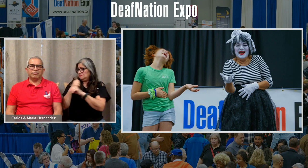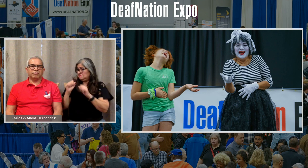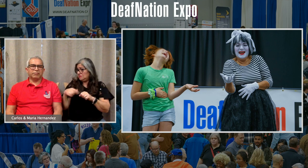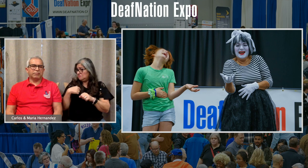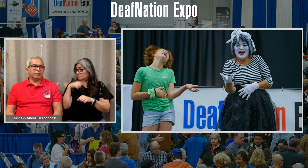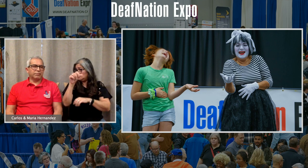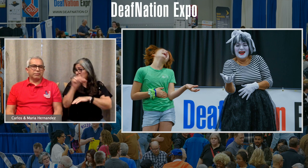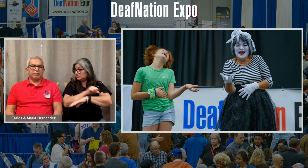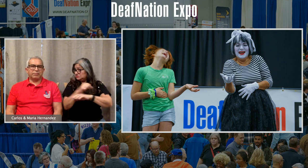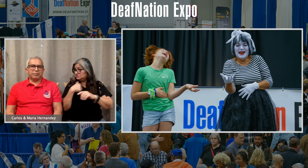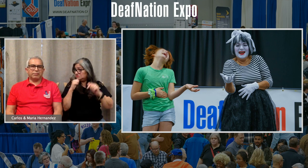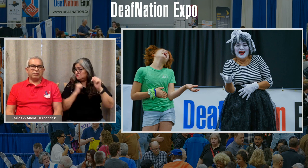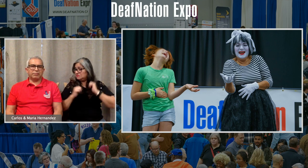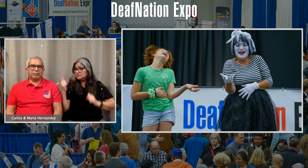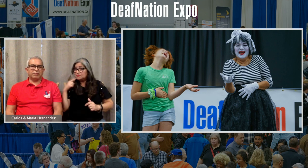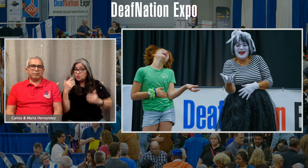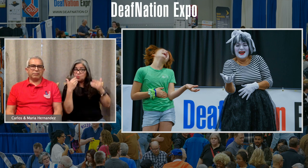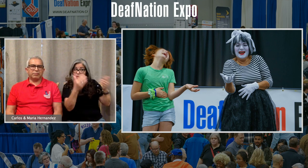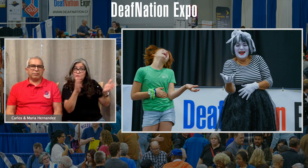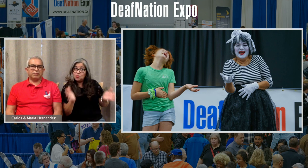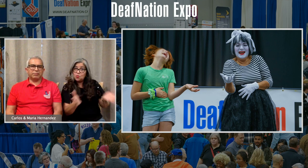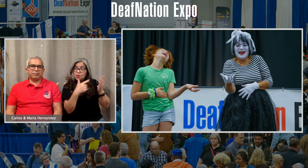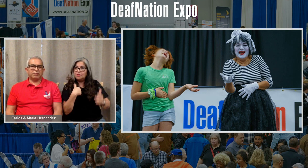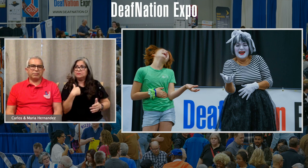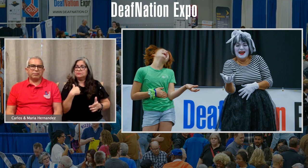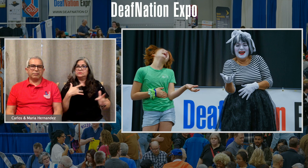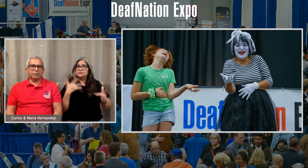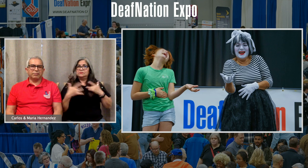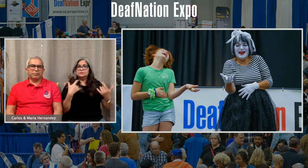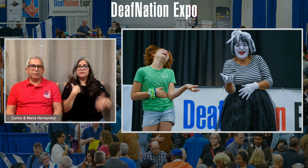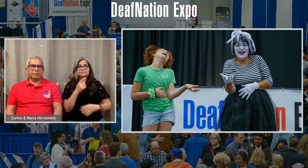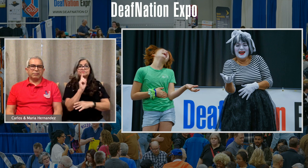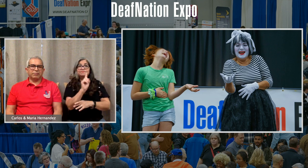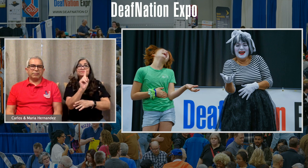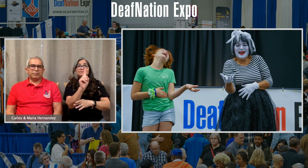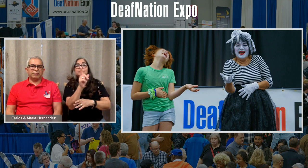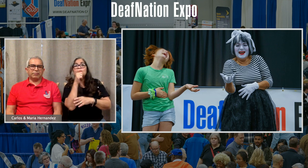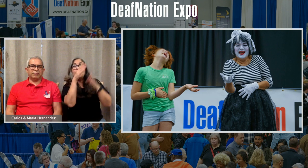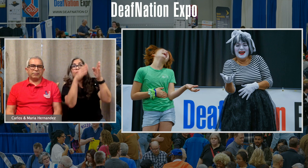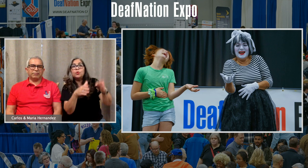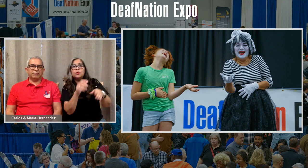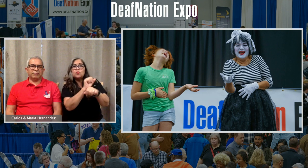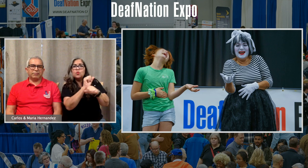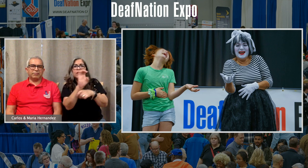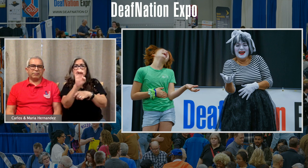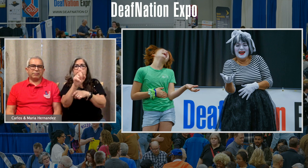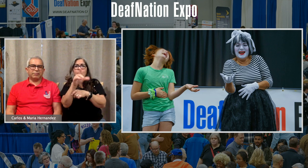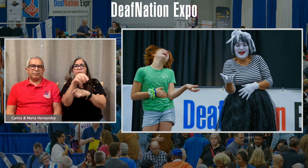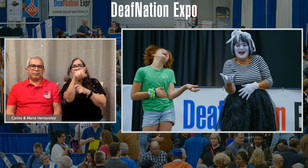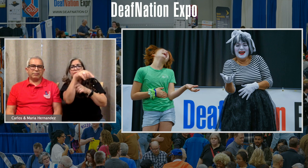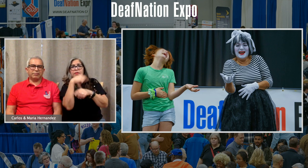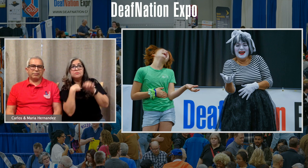if I can go to the stage and act? He said go ahead, go. I was excited, went and found the person who was working at the Expo.